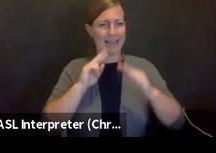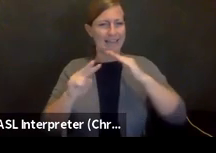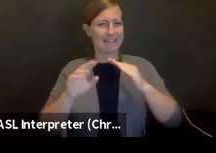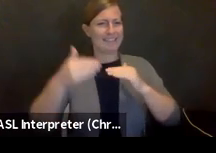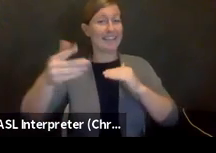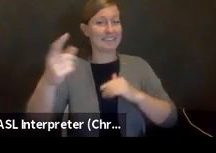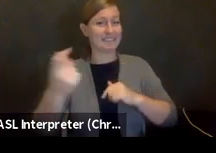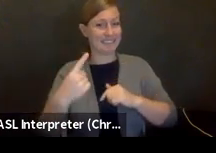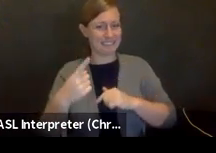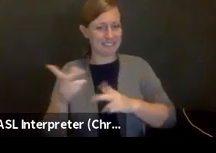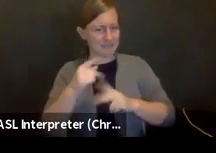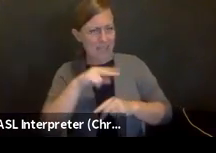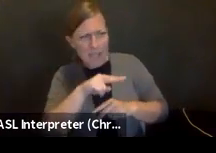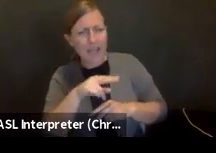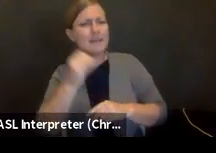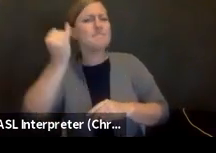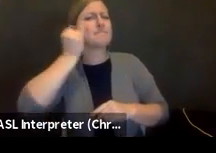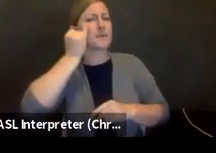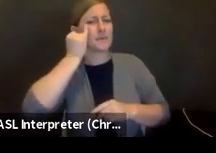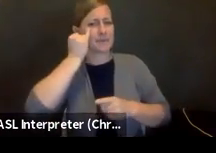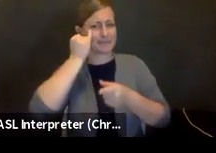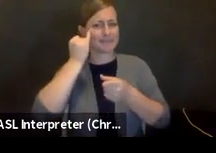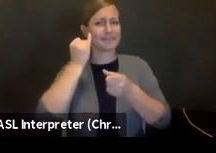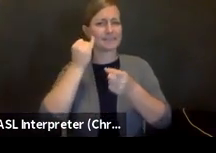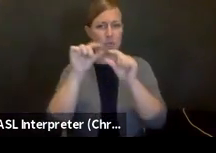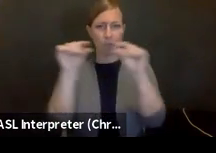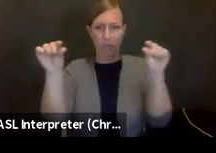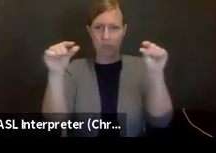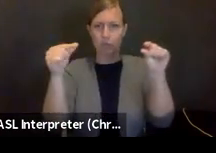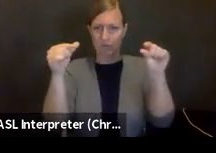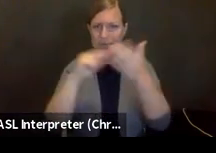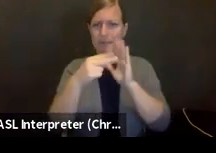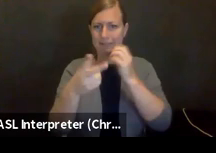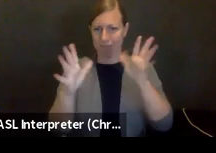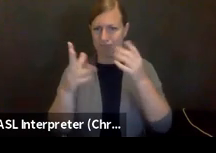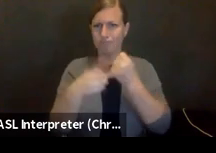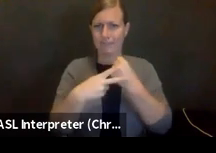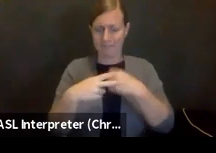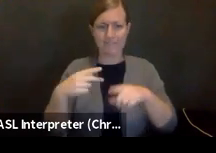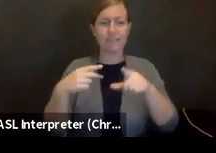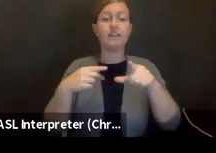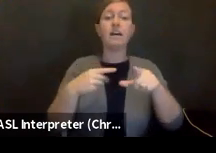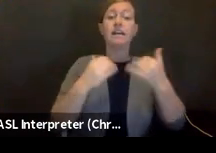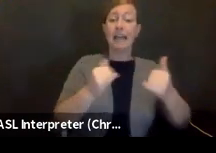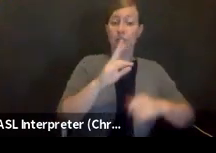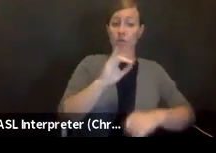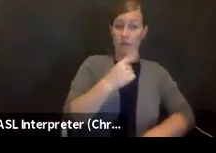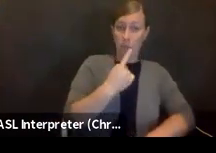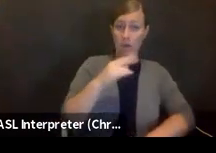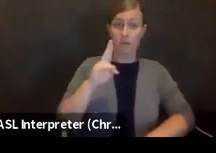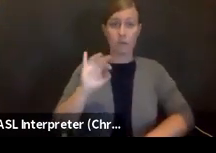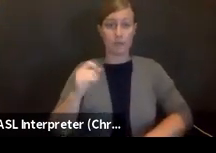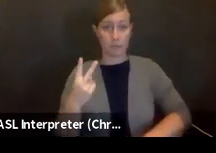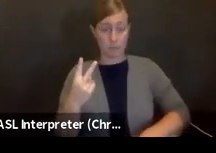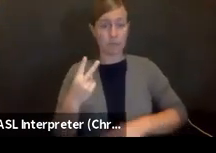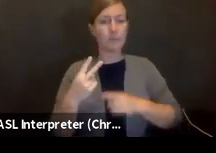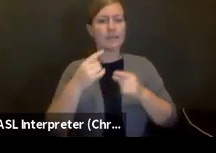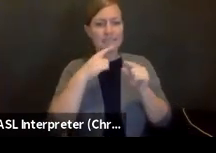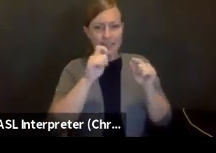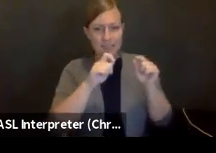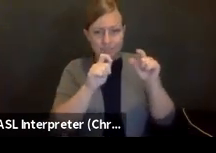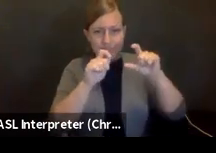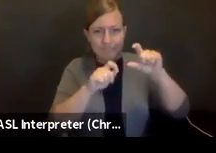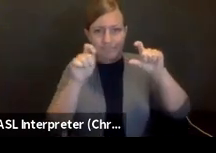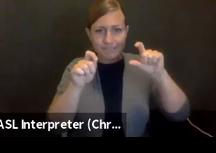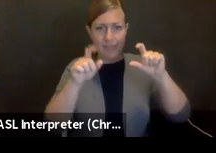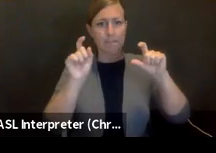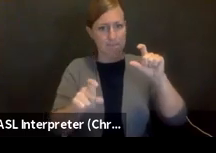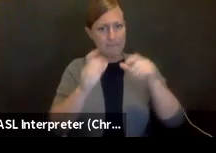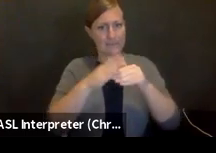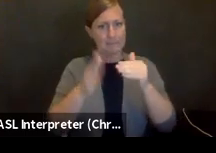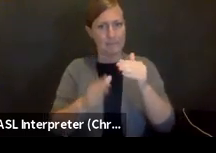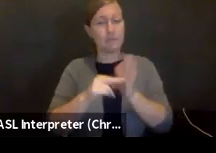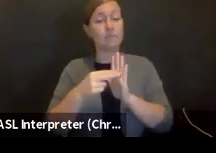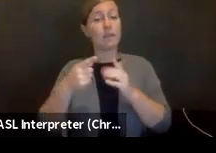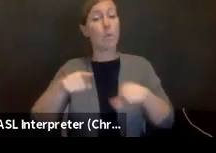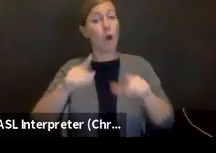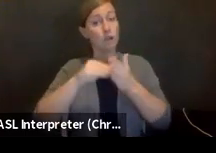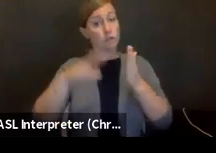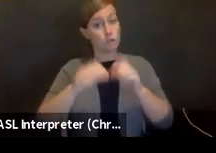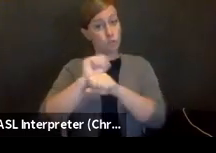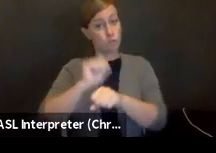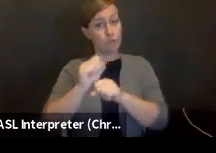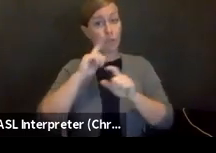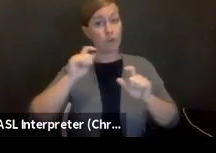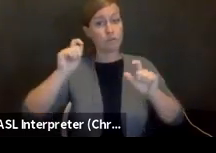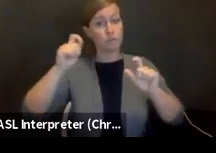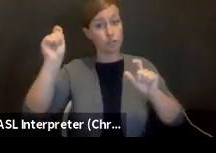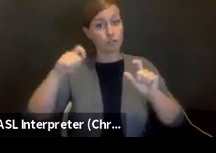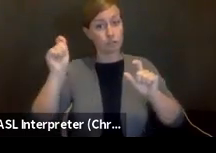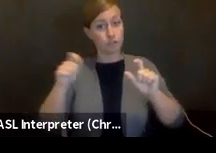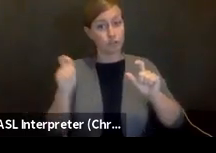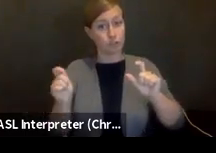ESD 189 - Amy Colburn: Once I'm in. So I've said they have to complete unit one and two. And now there's a little checkbox, where it says must complete so as students are working little checkboxes would appear as they complete things and then within each unit.